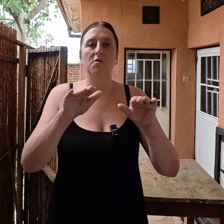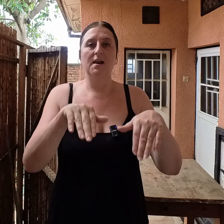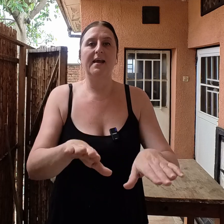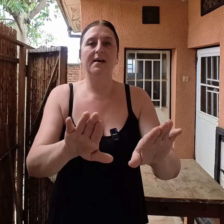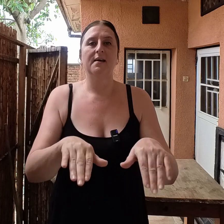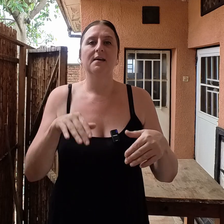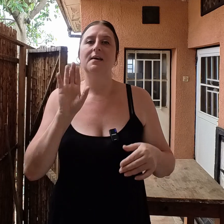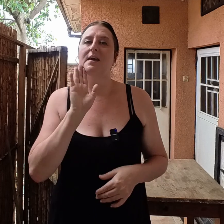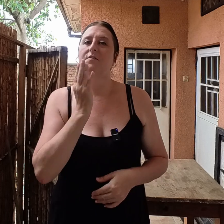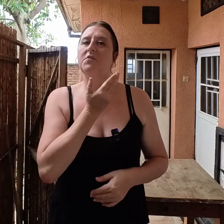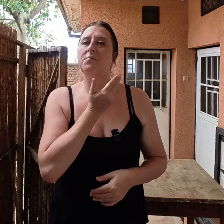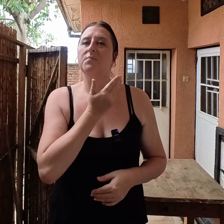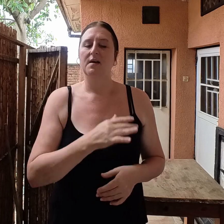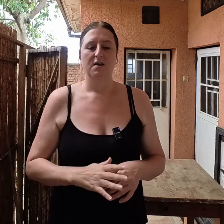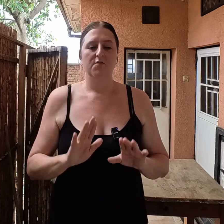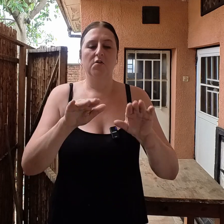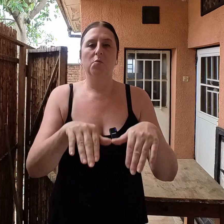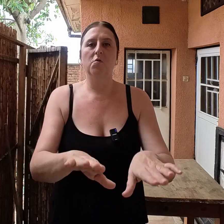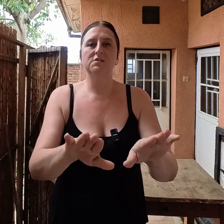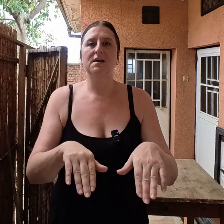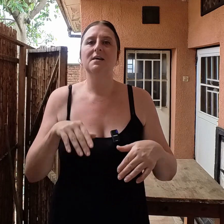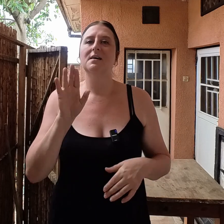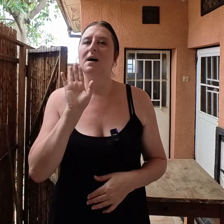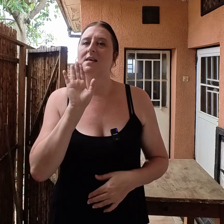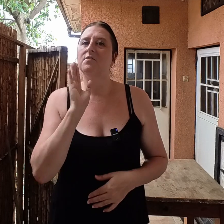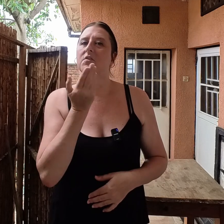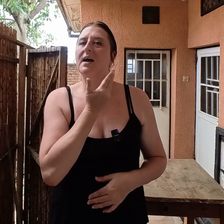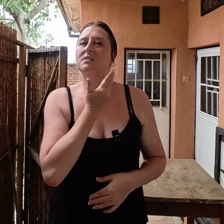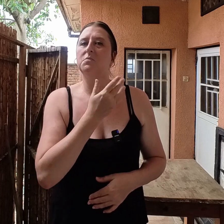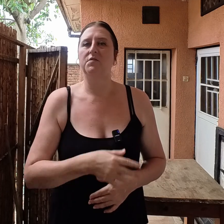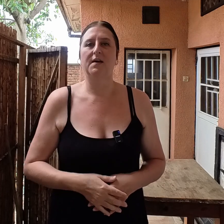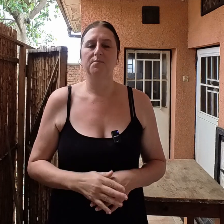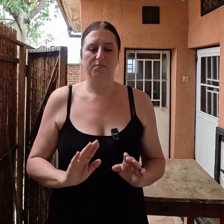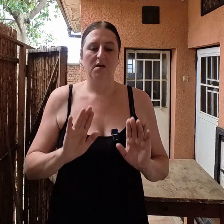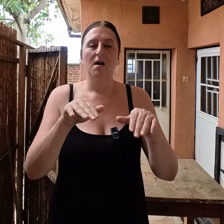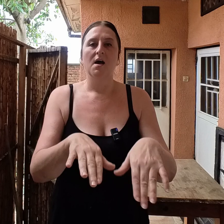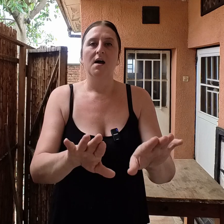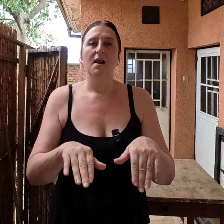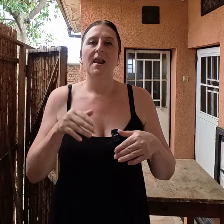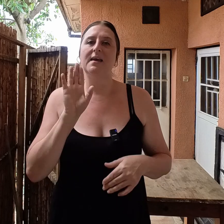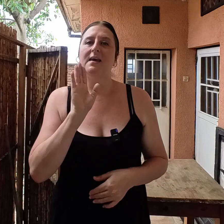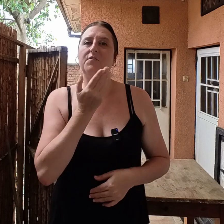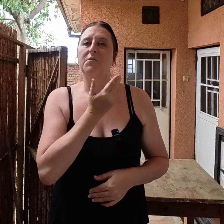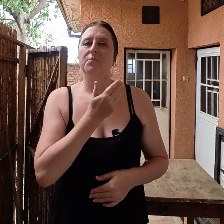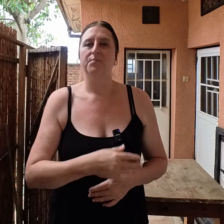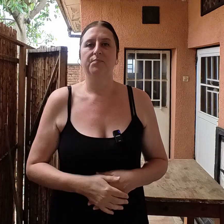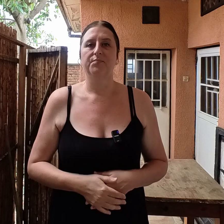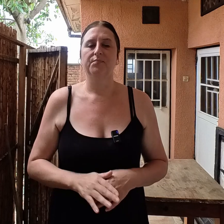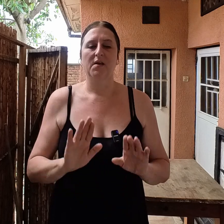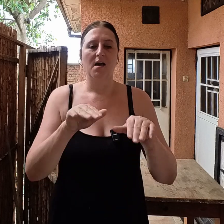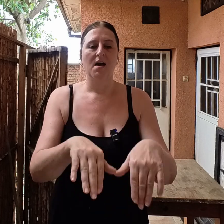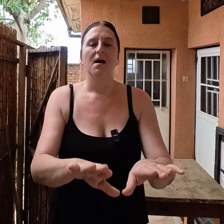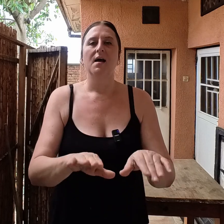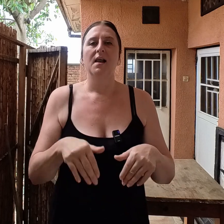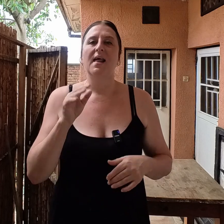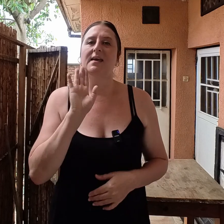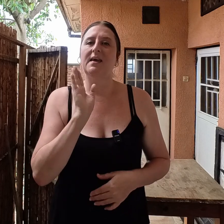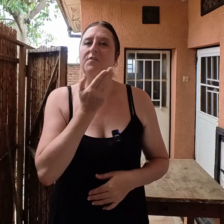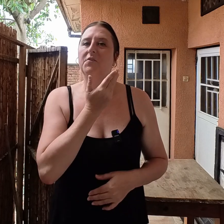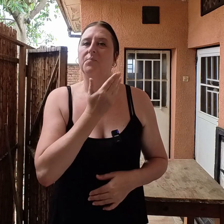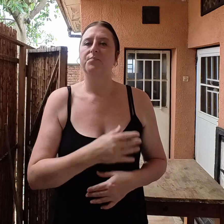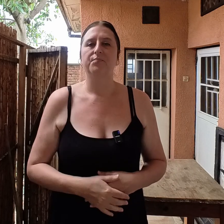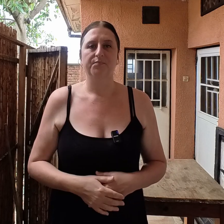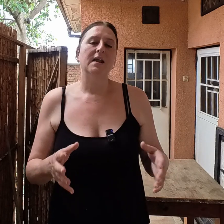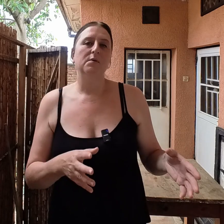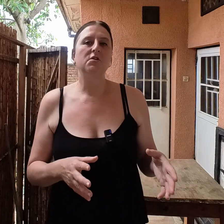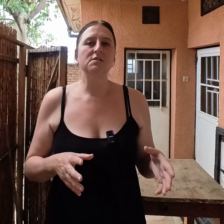So, Lake Kive. You've got the water and then you've got the hand moving. Lake Kivu. Lake Kivu. Now, we talked